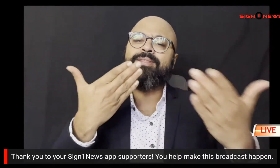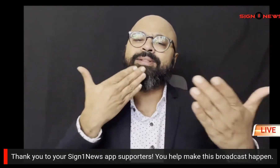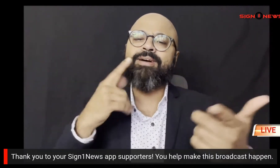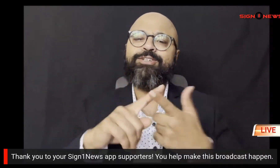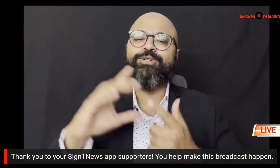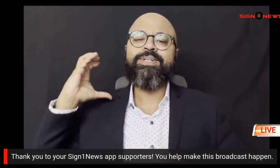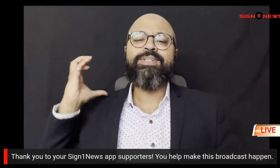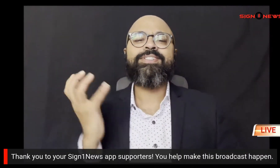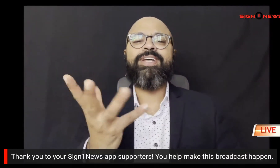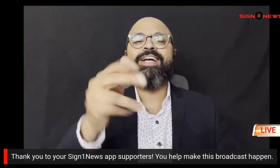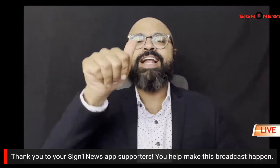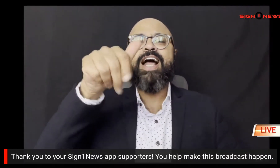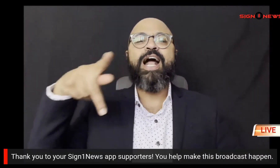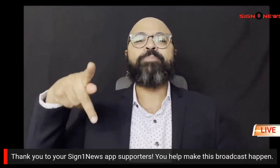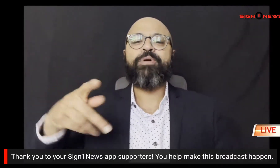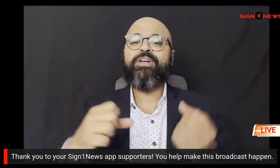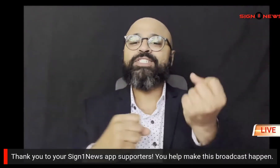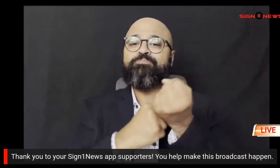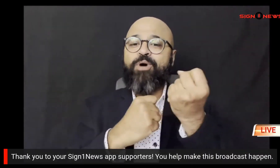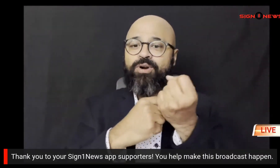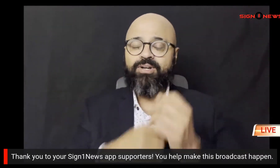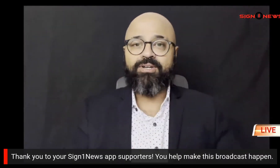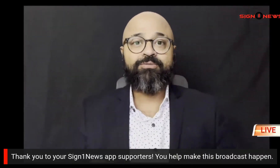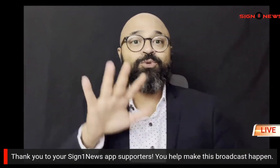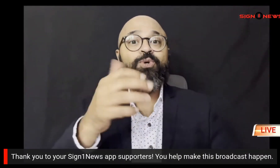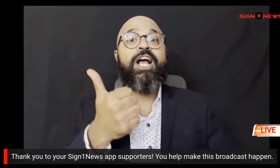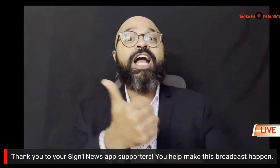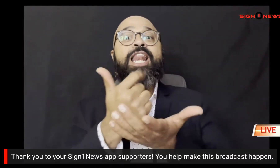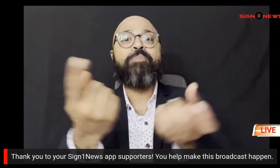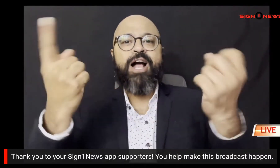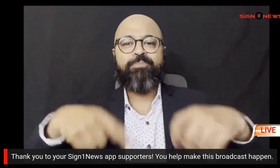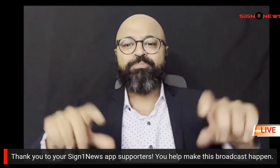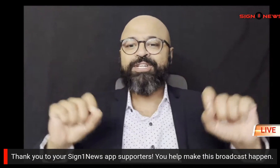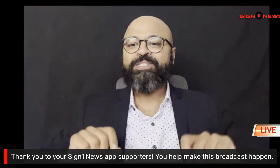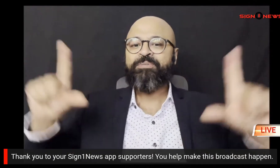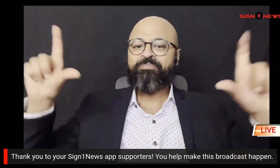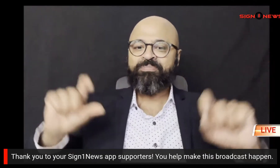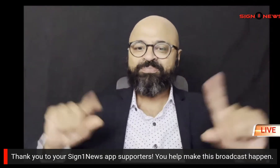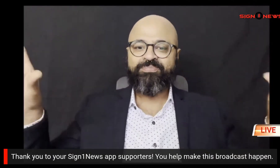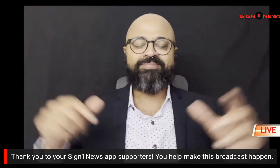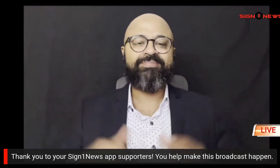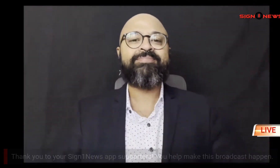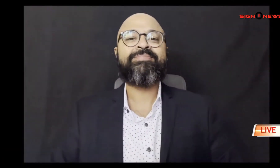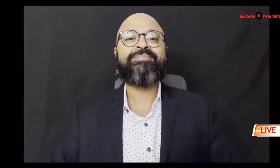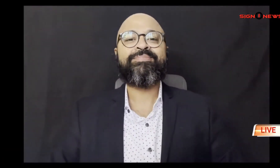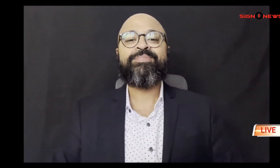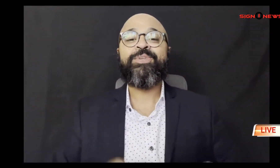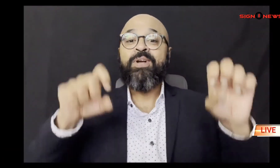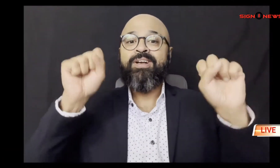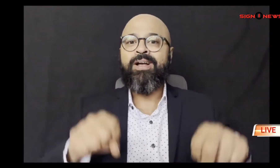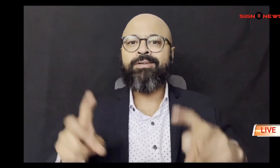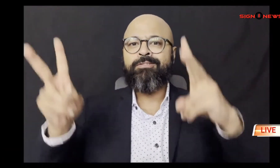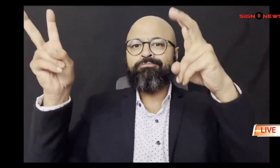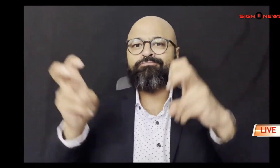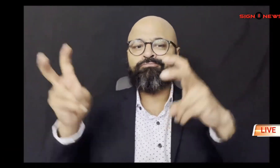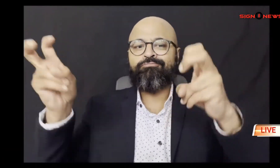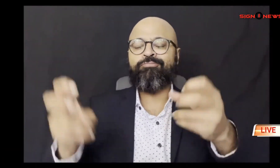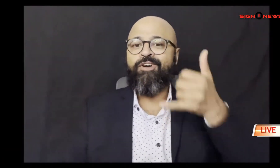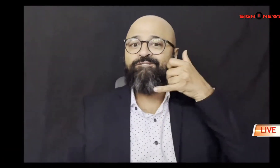news app supporters. You help make this broadcast happen. You can download the sign One news app by heading